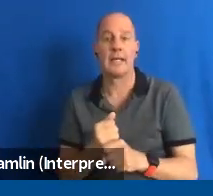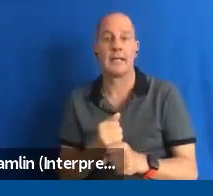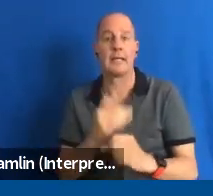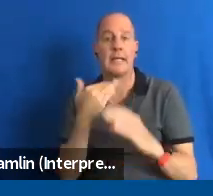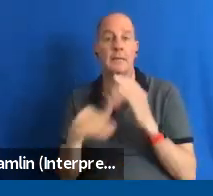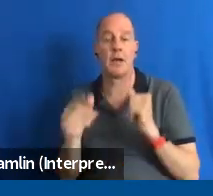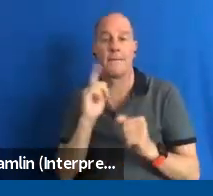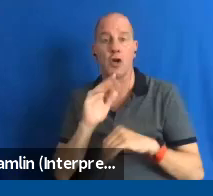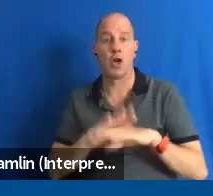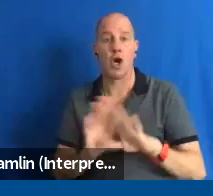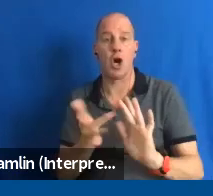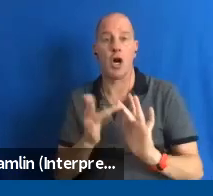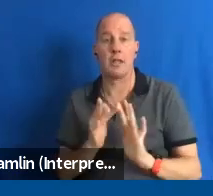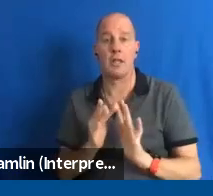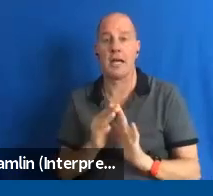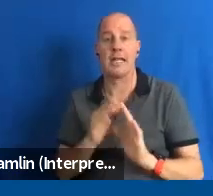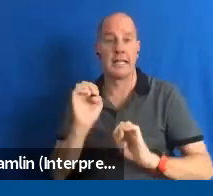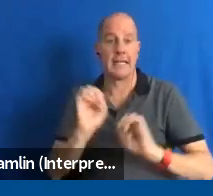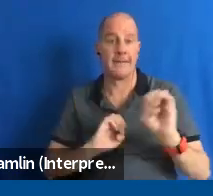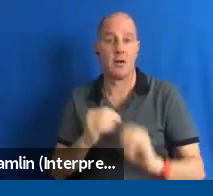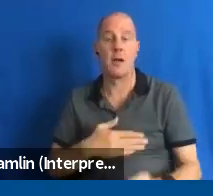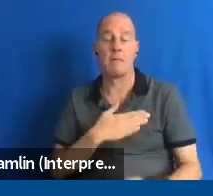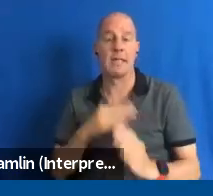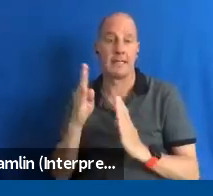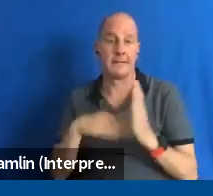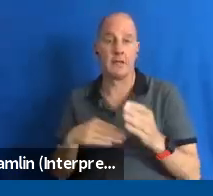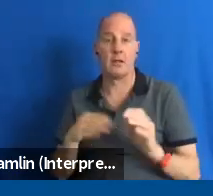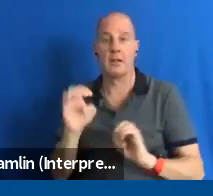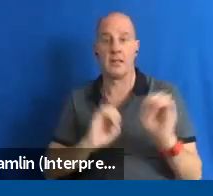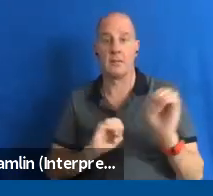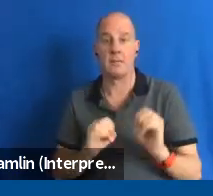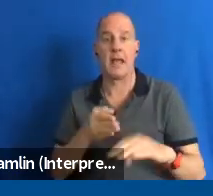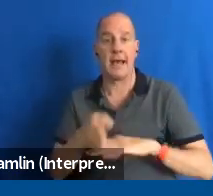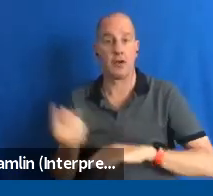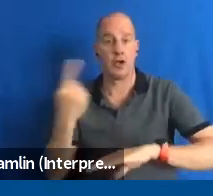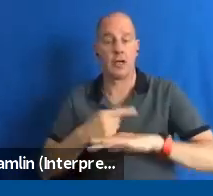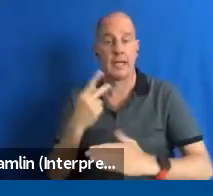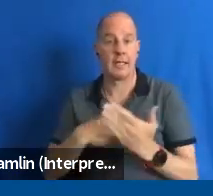evaluation. Please complete that evaluation for today's program as we value your input and want